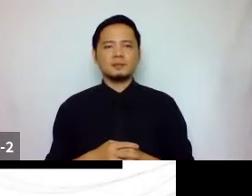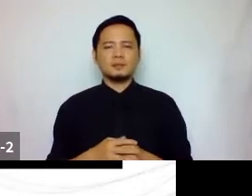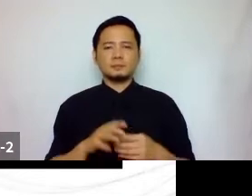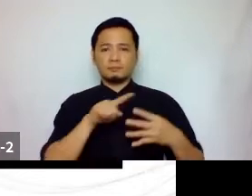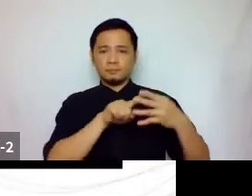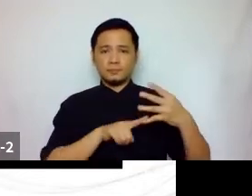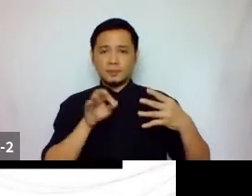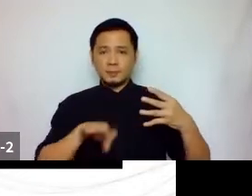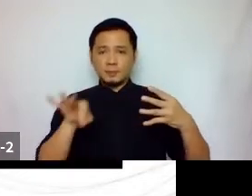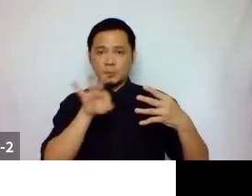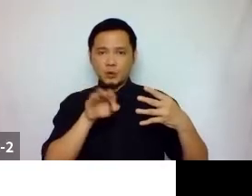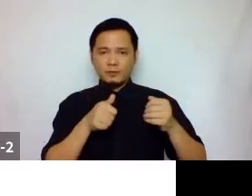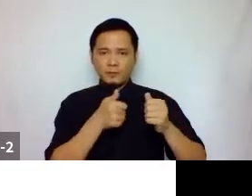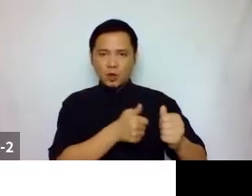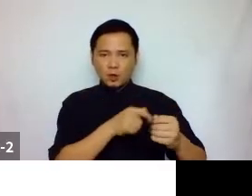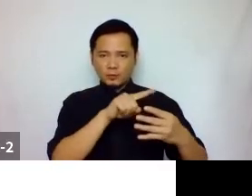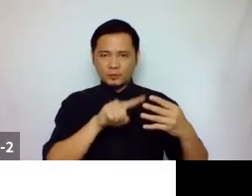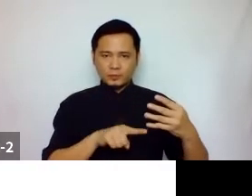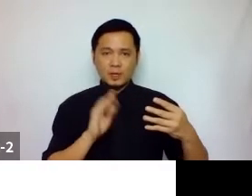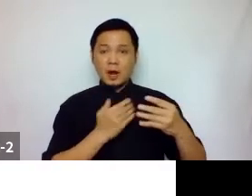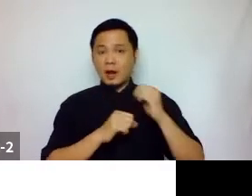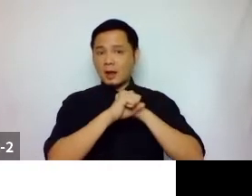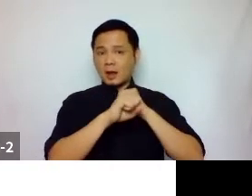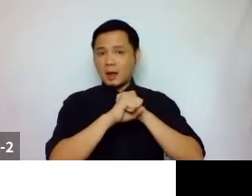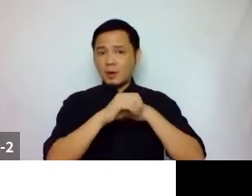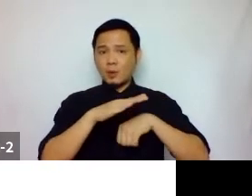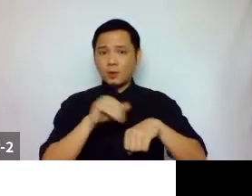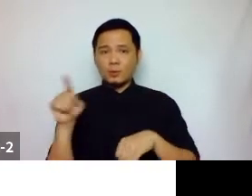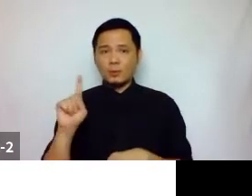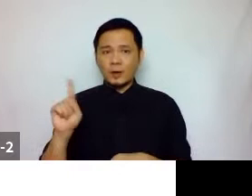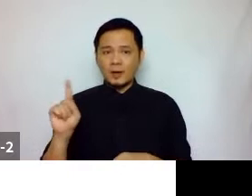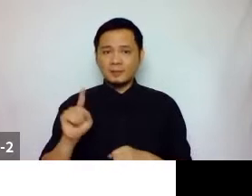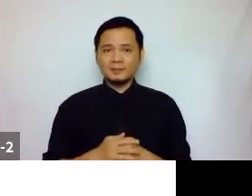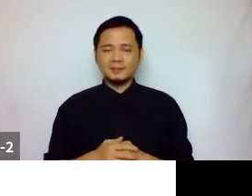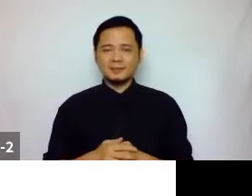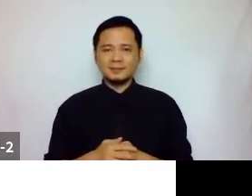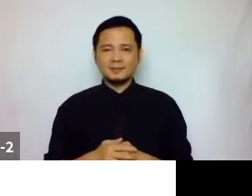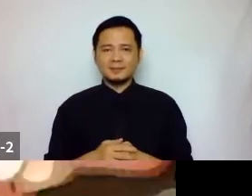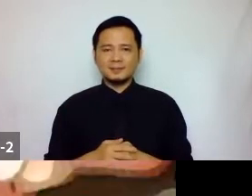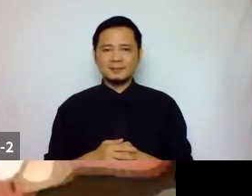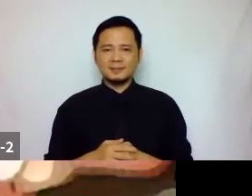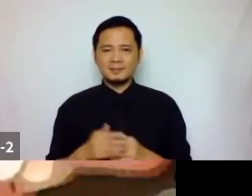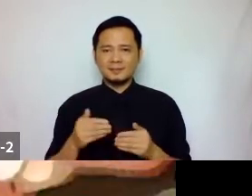So our campaign is called.. Okay I will move forward.